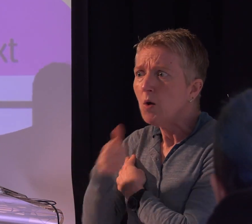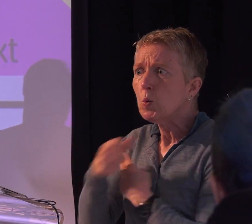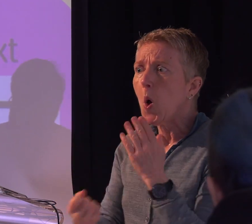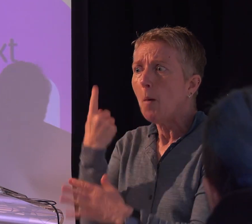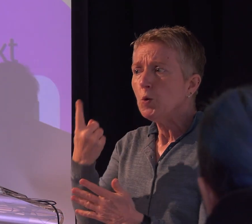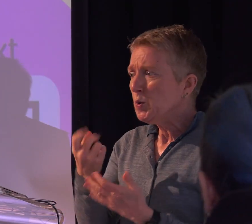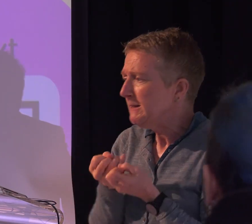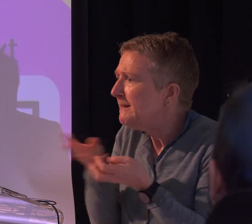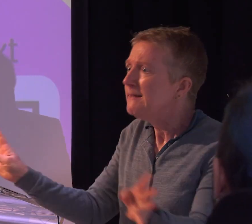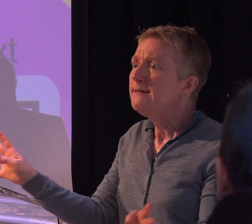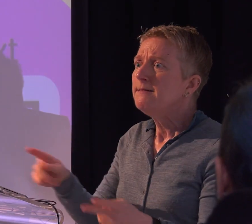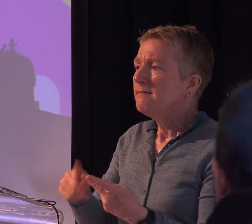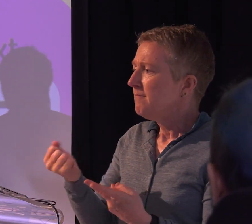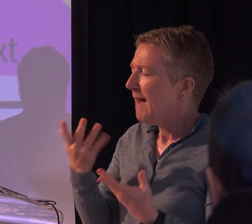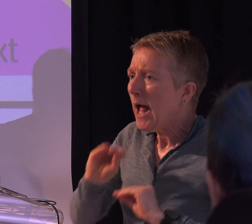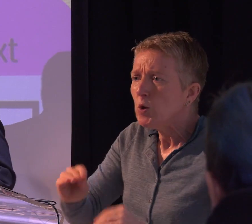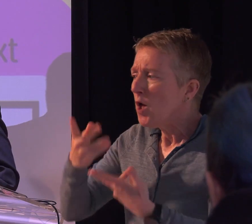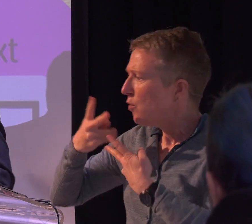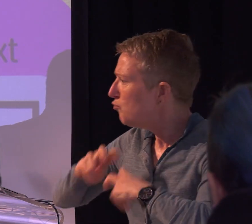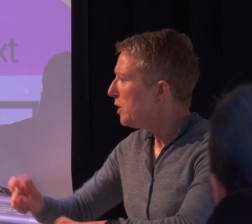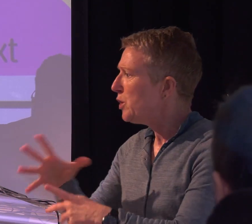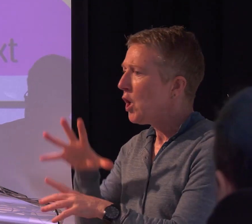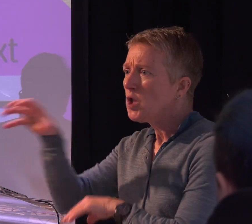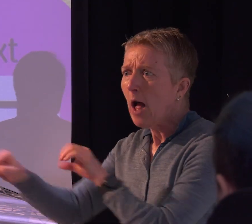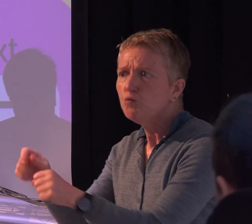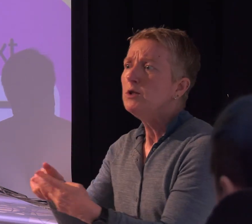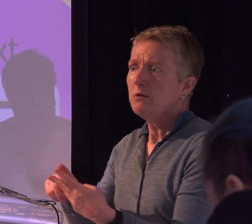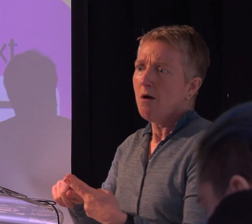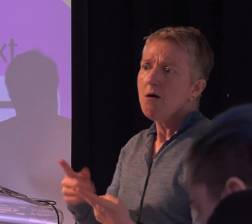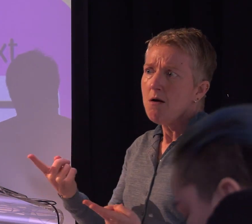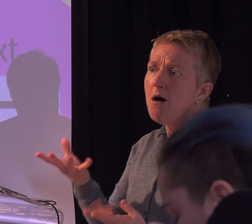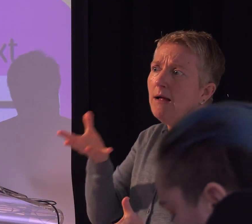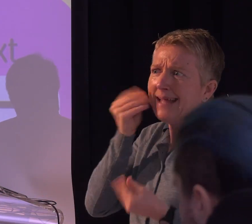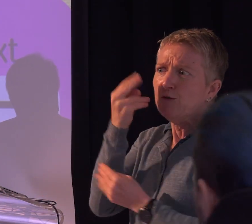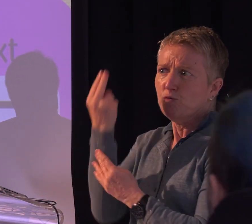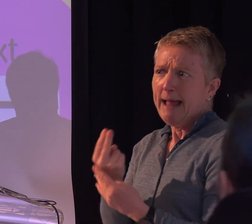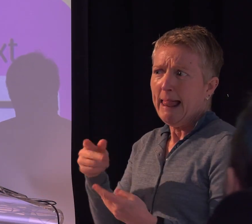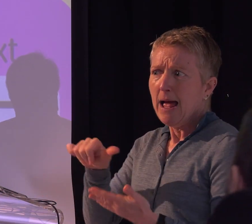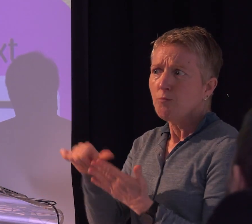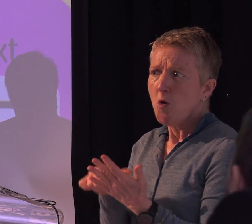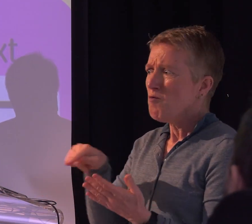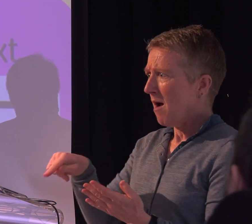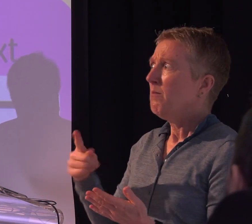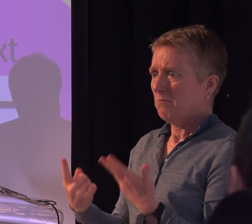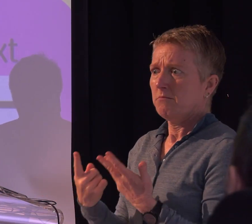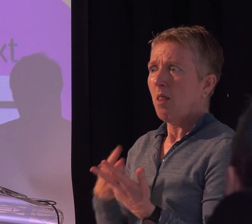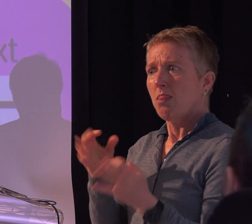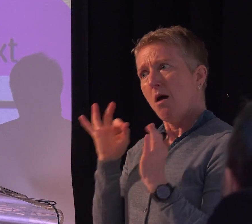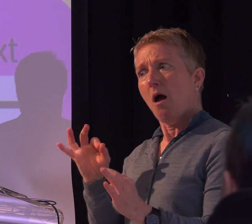in the education, in the research, in the outreach. And clearly, the SENsory Atelier programme is another example of how we are using the education,